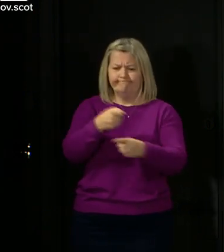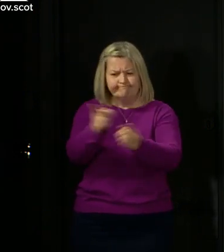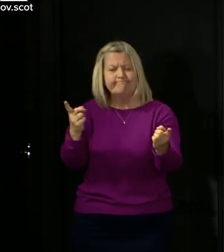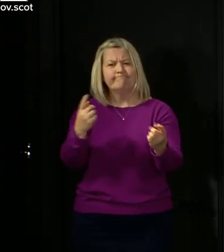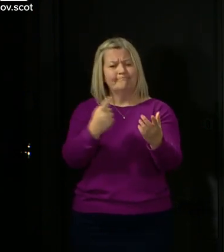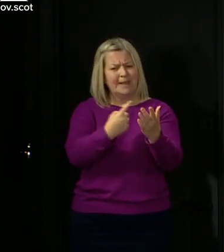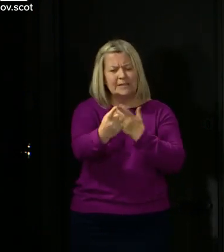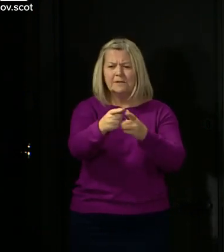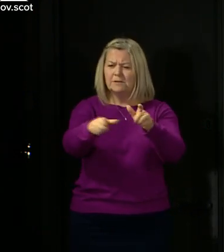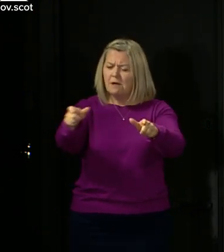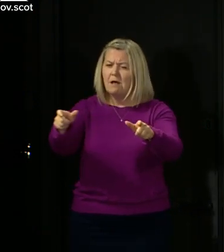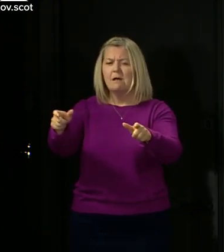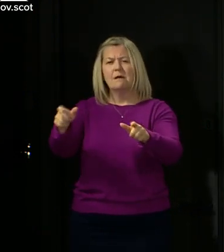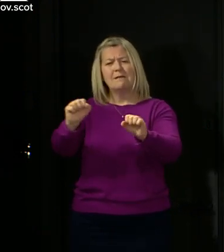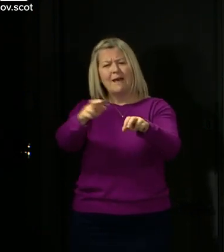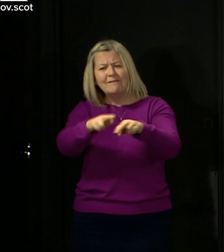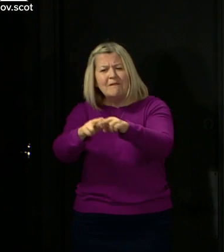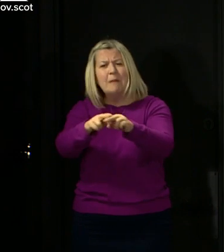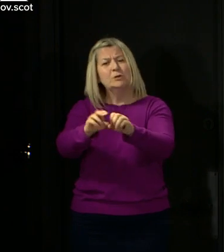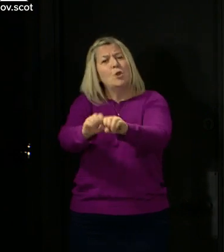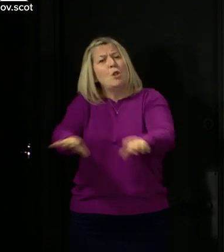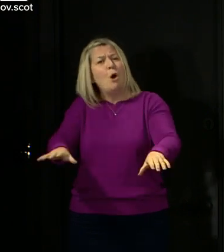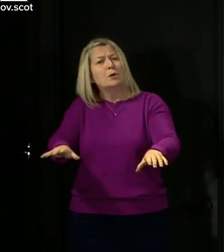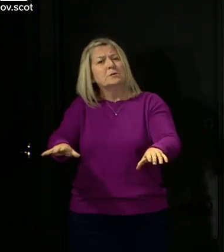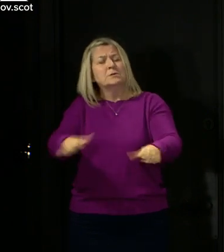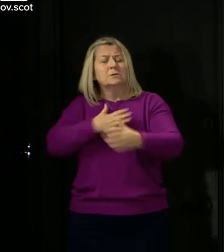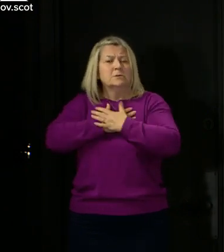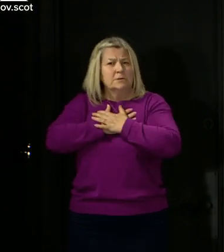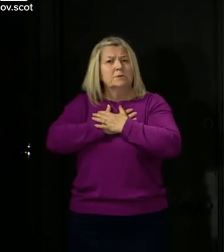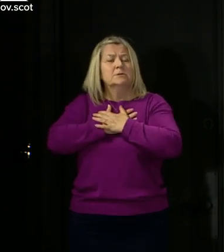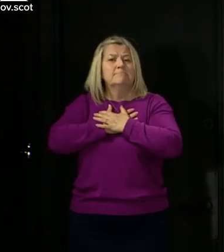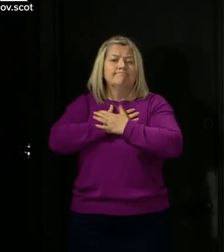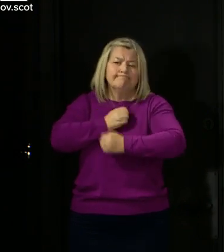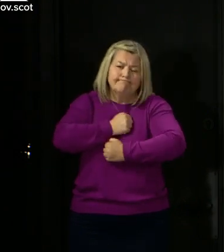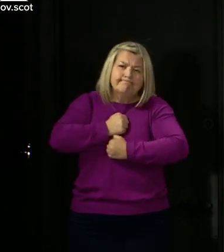individuals whose loss is being felt deeply by their loved ones. I want to send my deepest